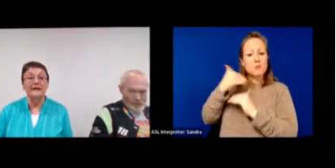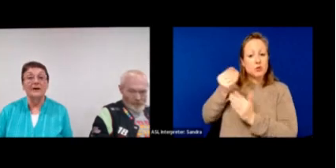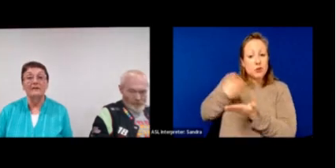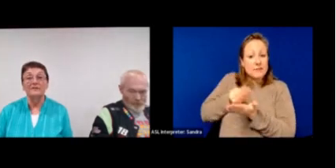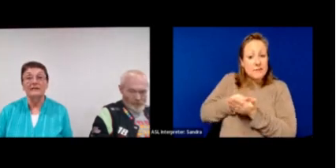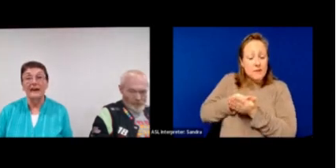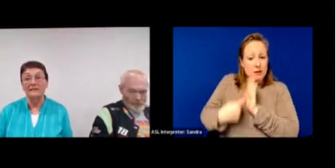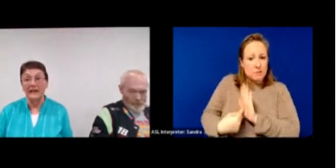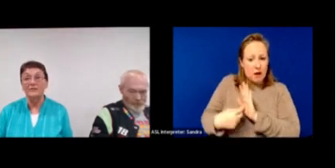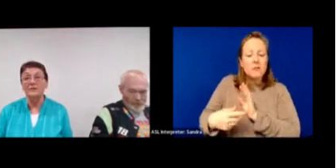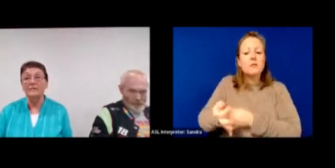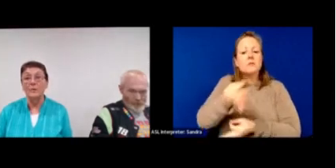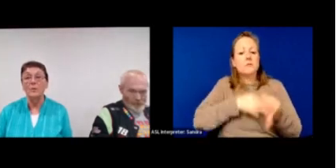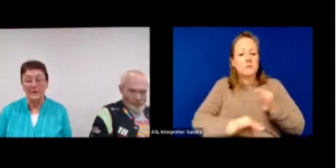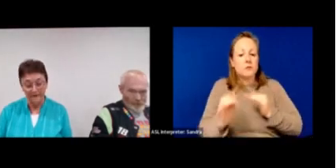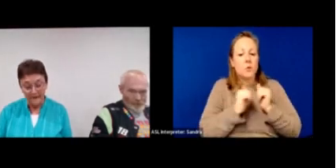technology as a natural support.